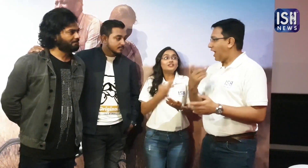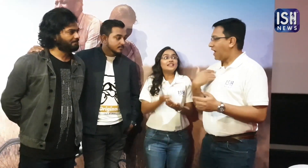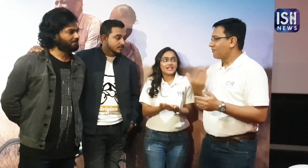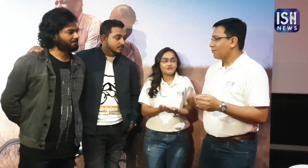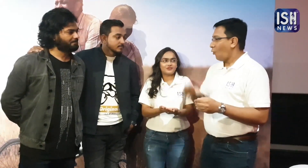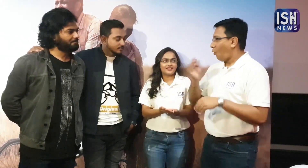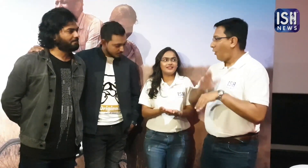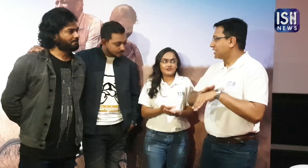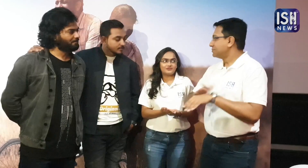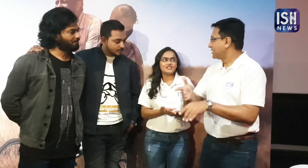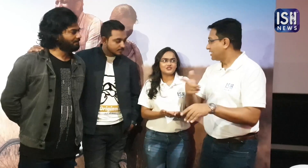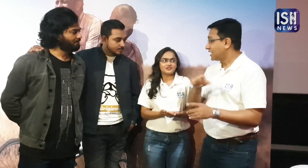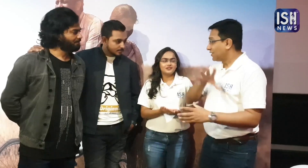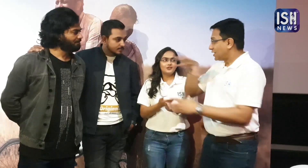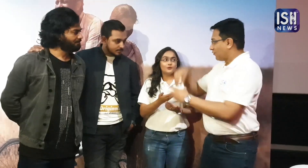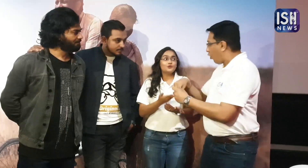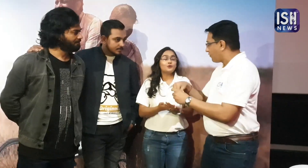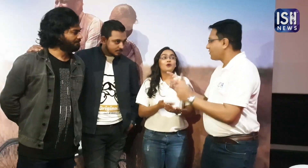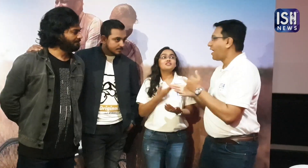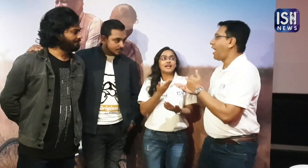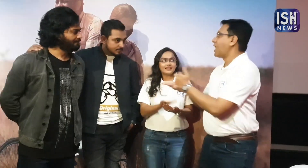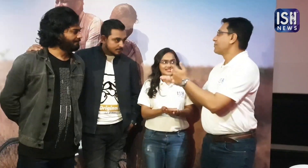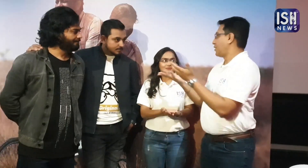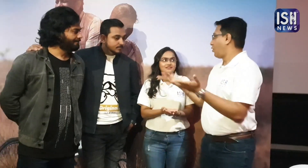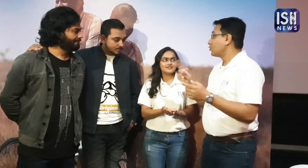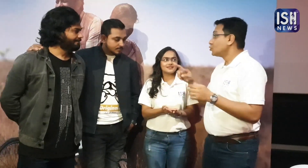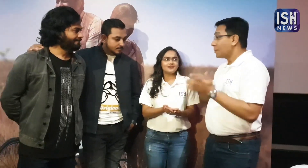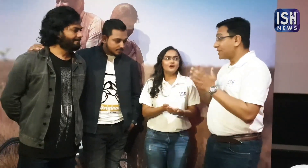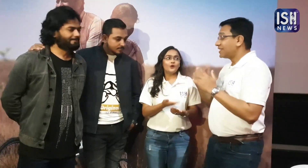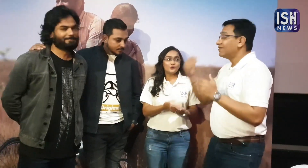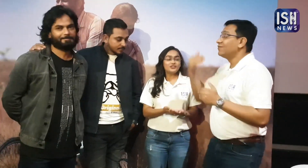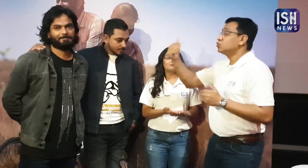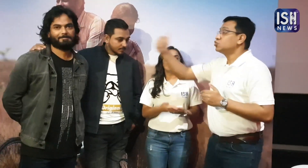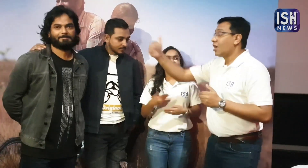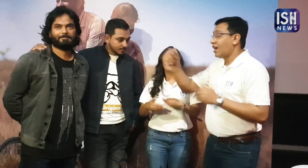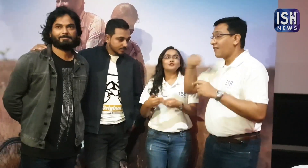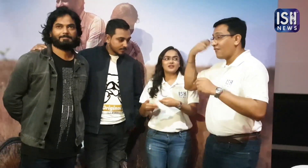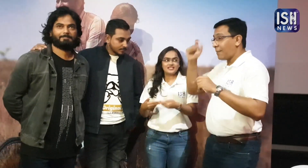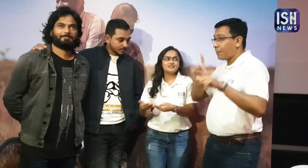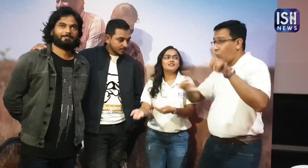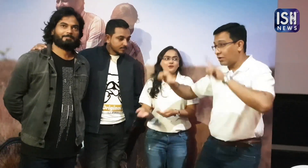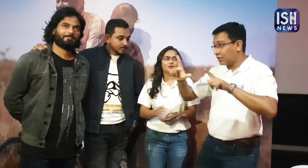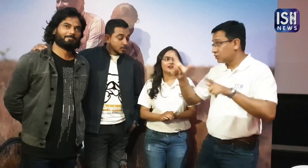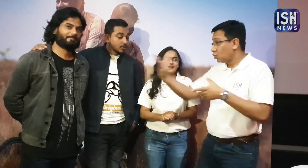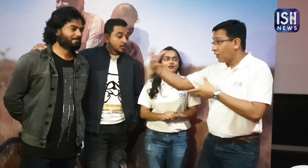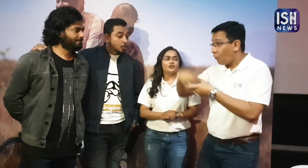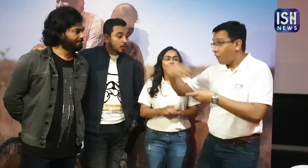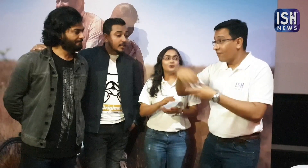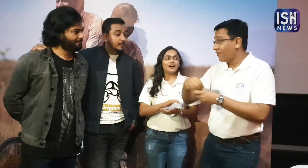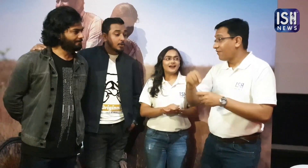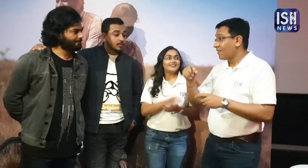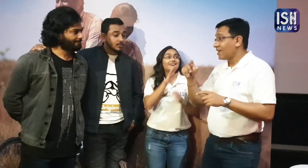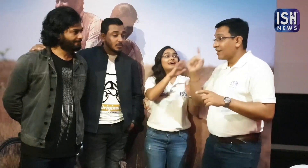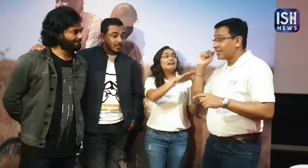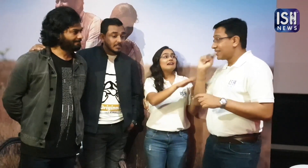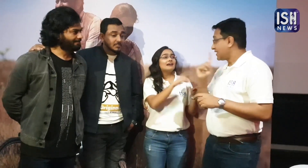He has more experience. Because of his help it was easy for you to shoot. Not just a little a lot easy.